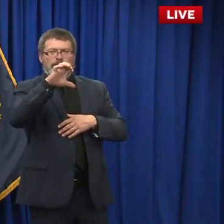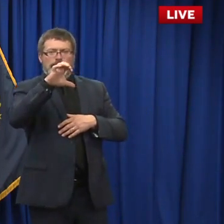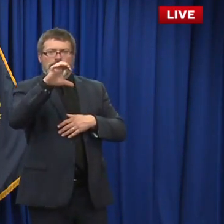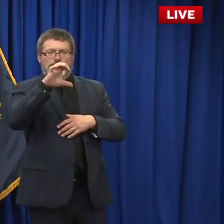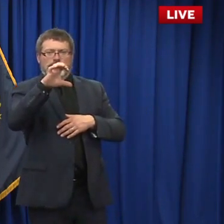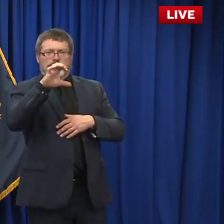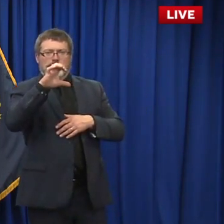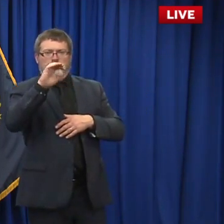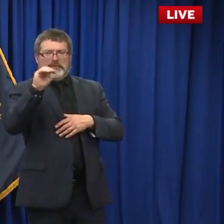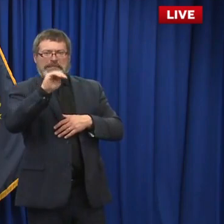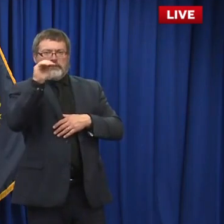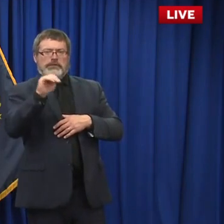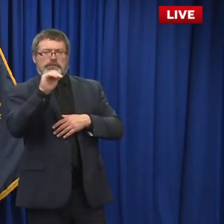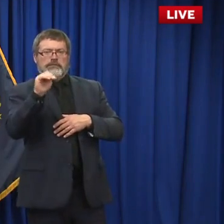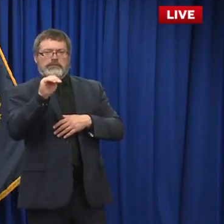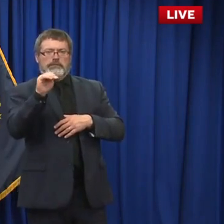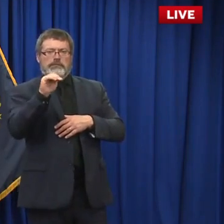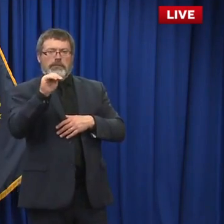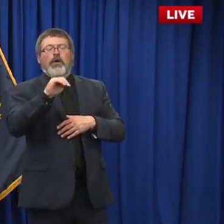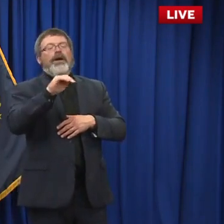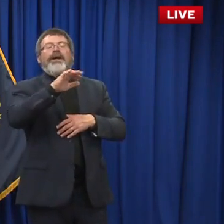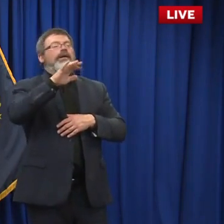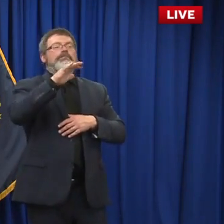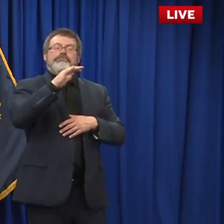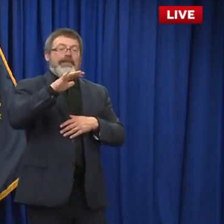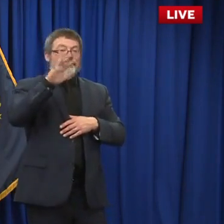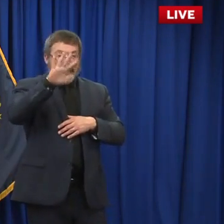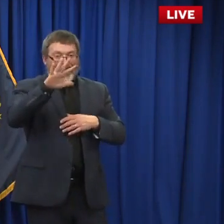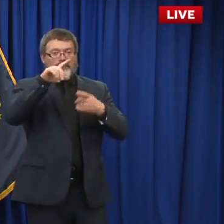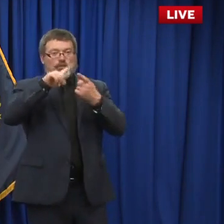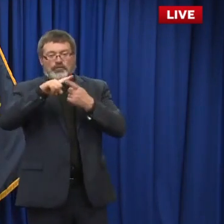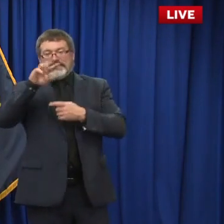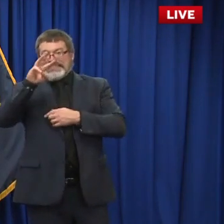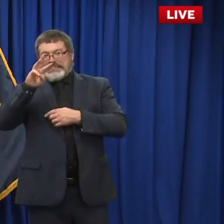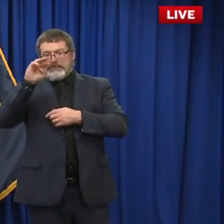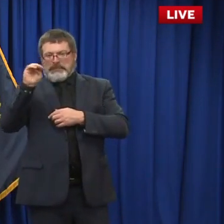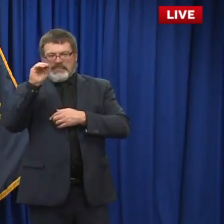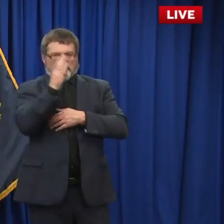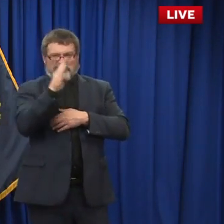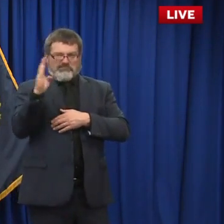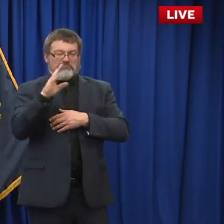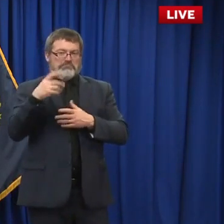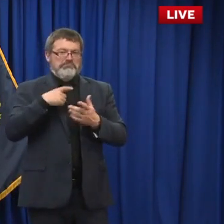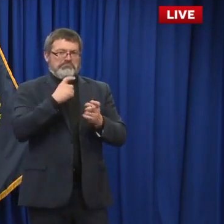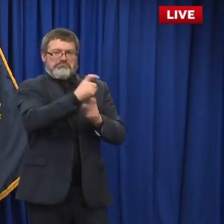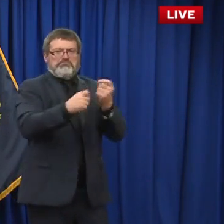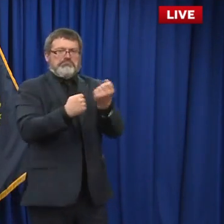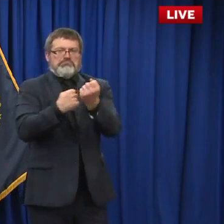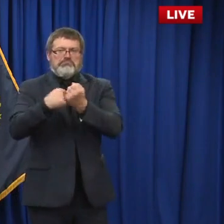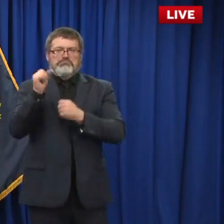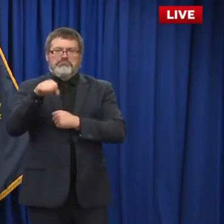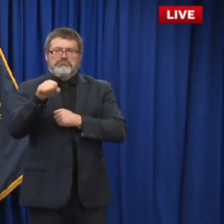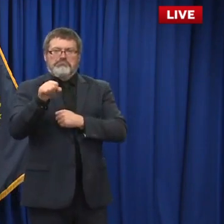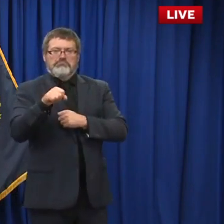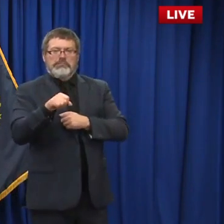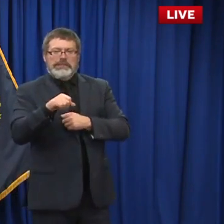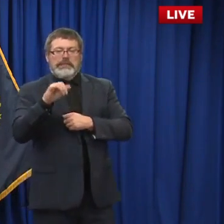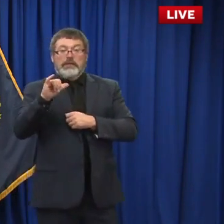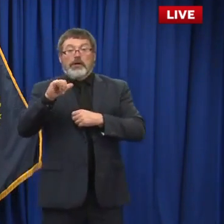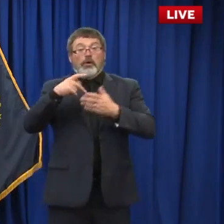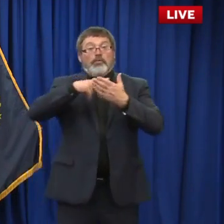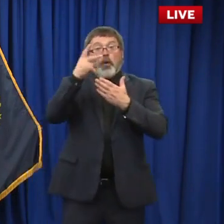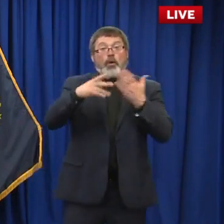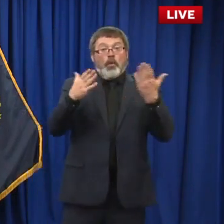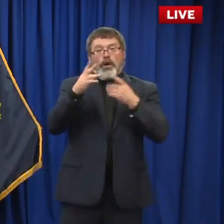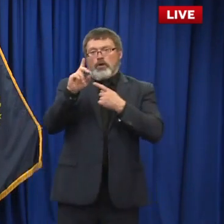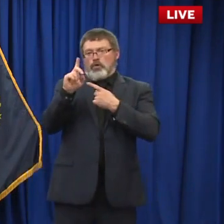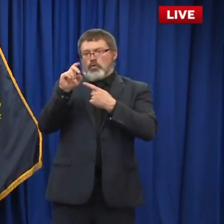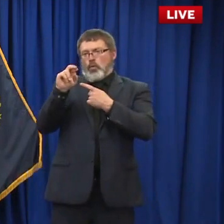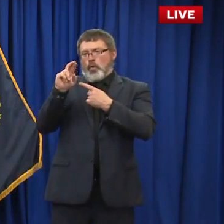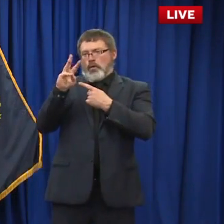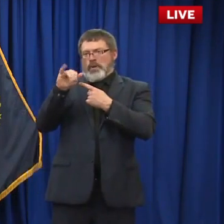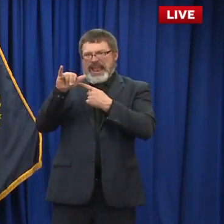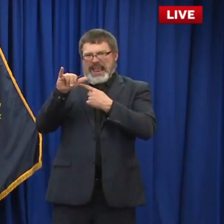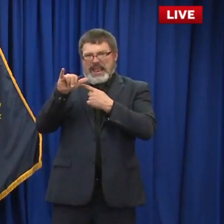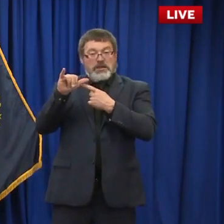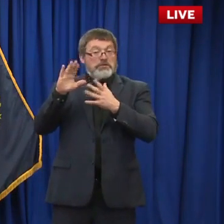YEAH, THAT'S ALREADY WELL UNDERWAY IN TERMS OF HELPING THEM RECOVER SOME OF THOSE COSTS AND HOPEFULLY GIVING FOLKS THE CONFIDENCE TO COME BACK IN TO THOSE PROGRAMS.